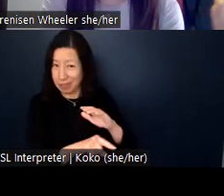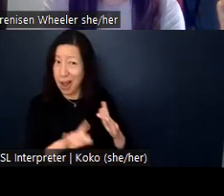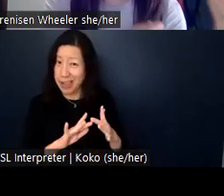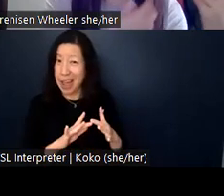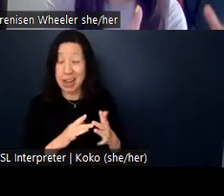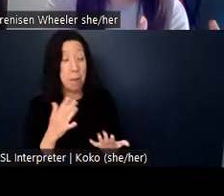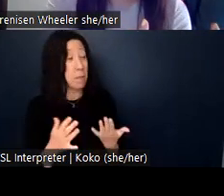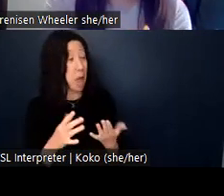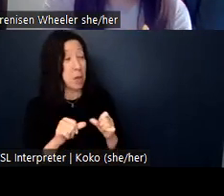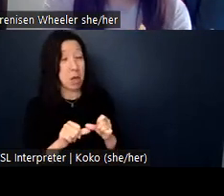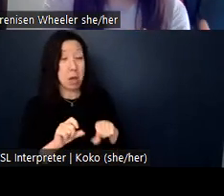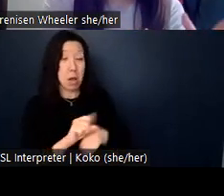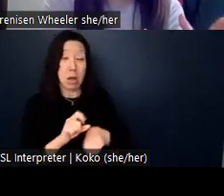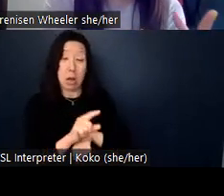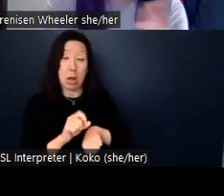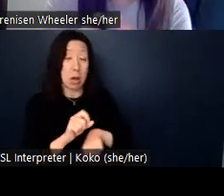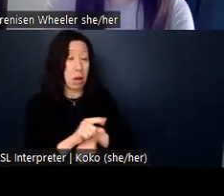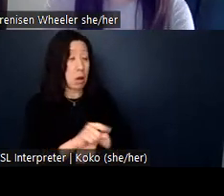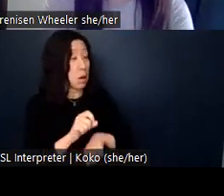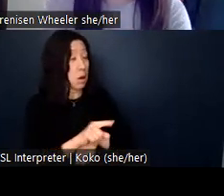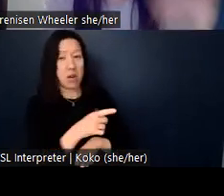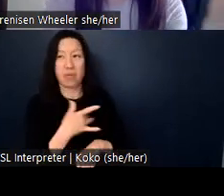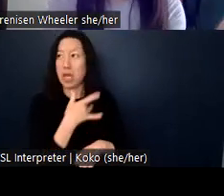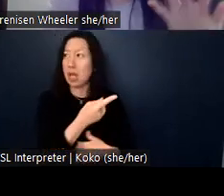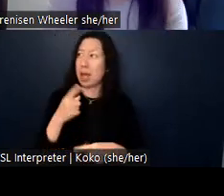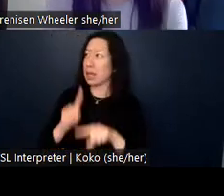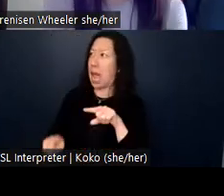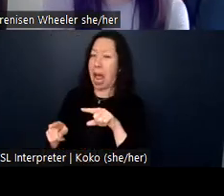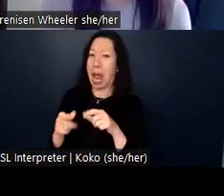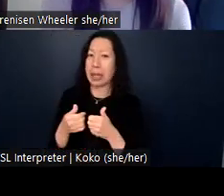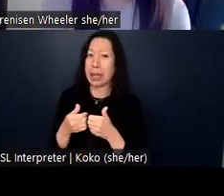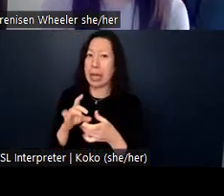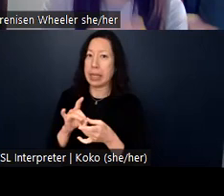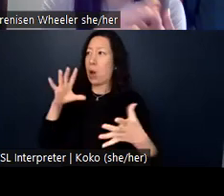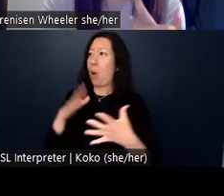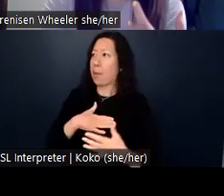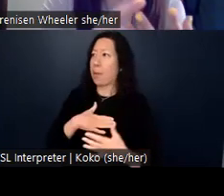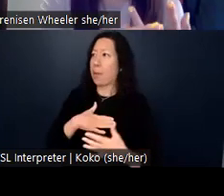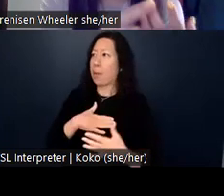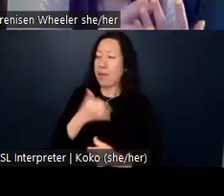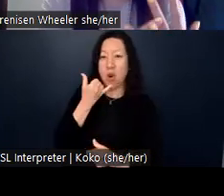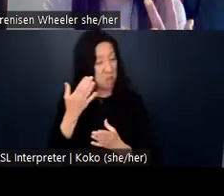you making you feel like you can't be separated from your phone maybe they look through your phone. 12:52:14 They check up on your pictures. text